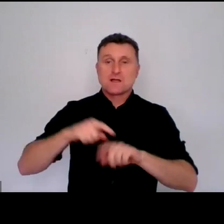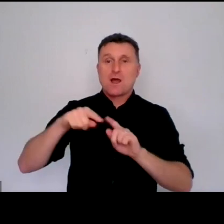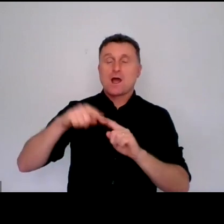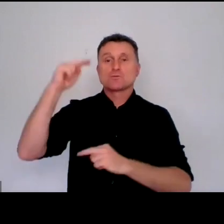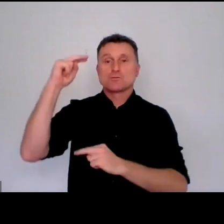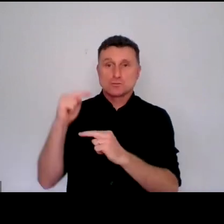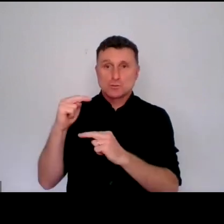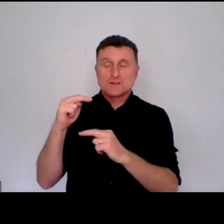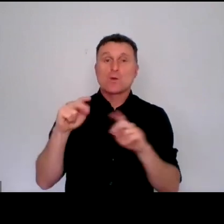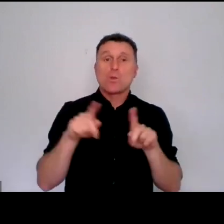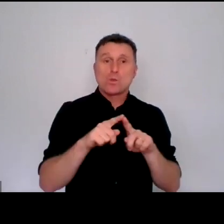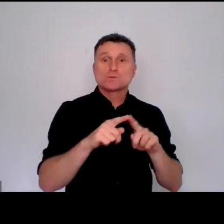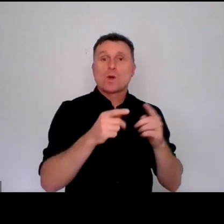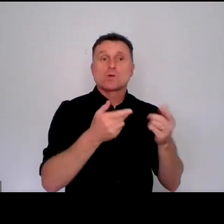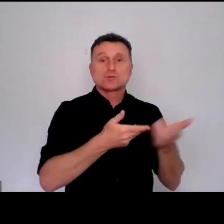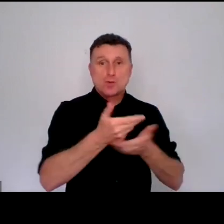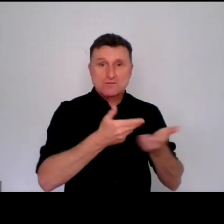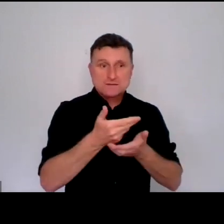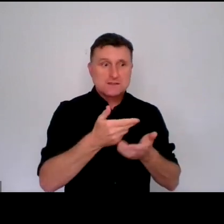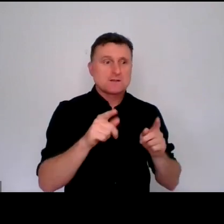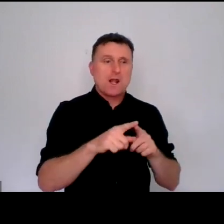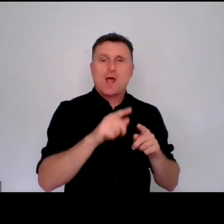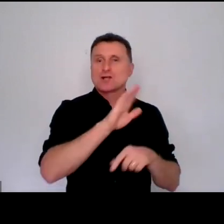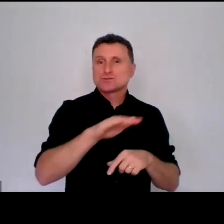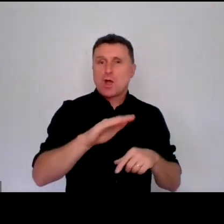like child development services and there’s much more work to be done there.